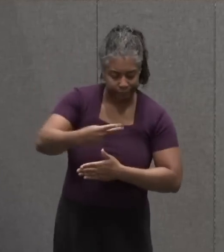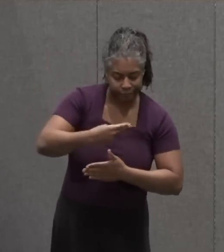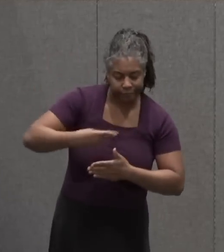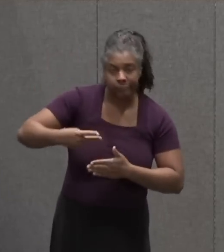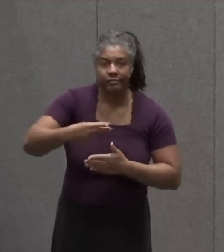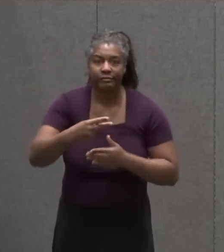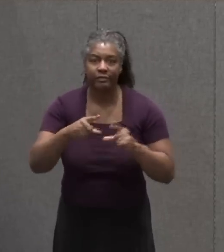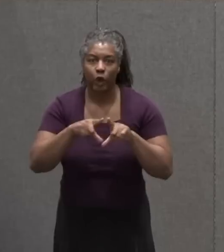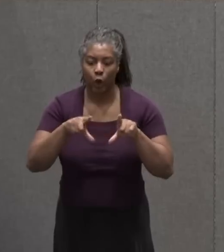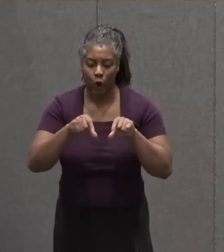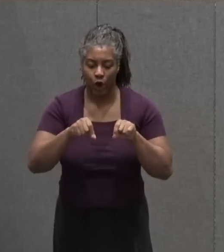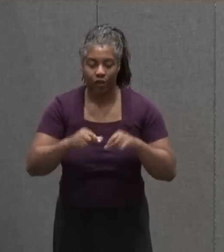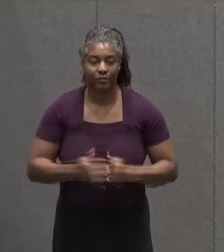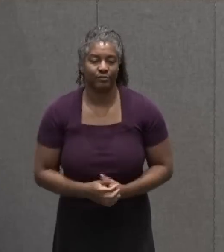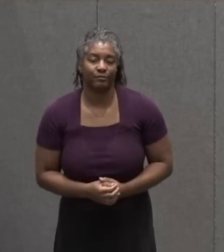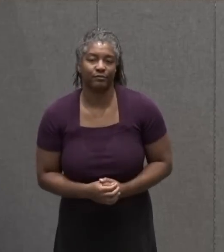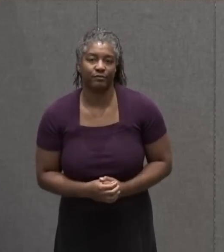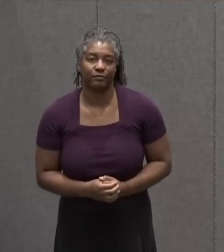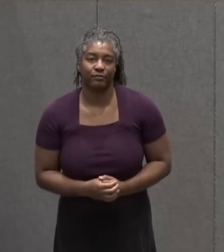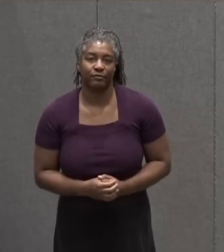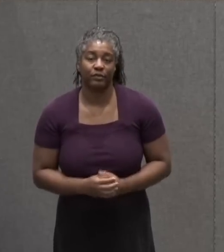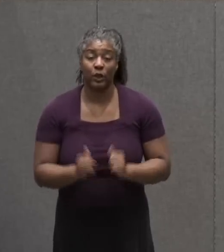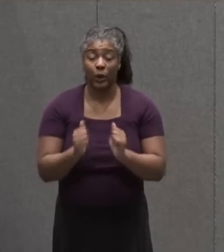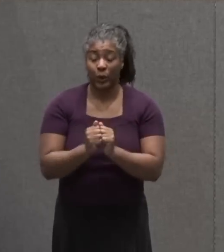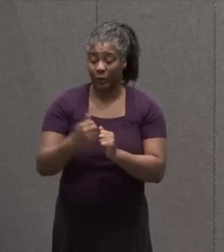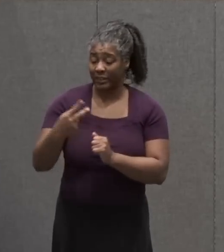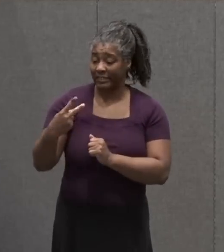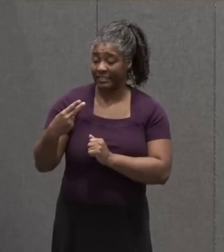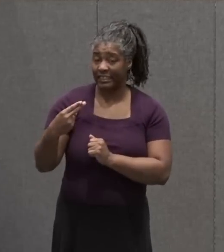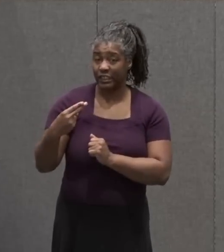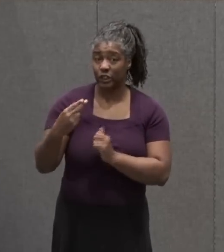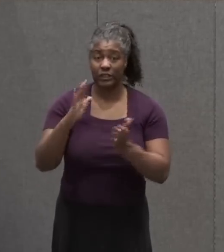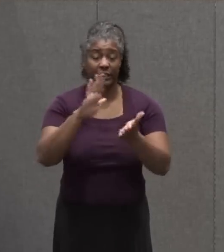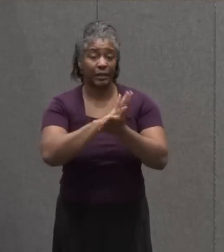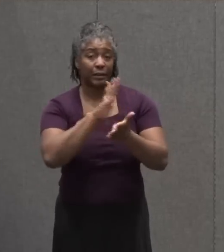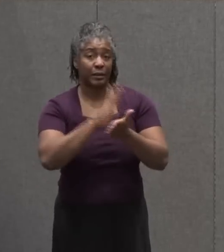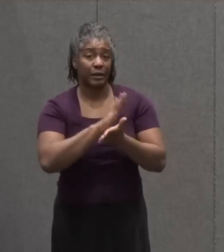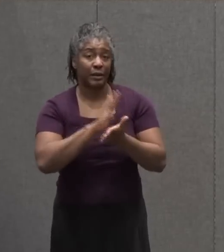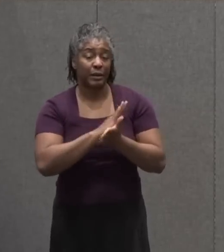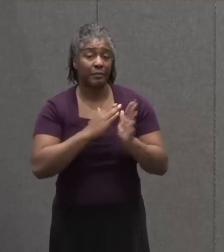With your scissors and the piece of paper, grown ups if your student